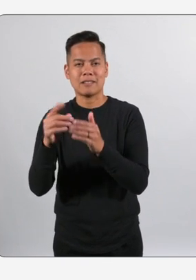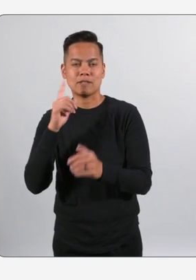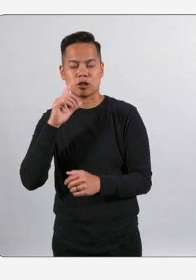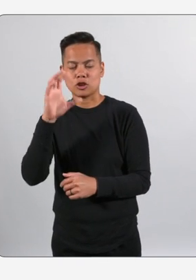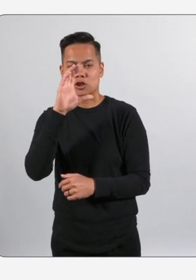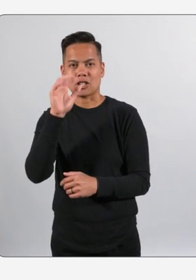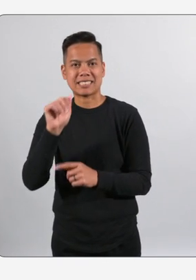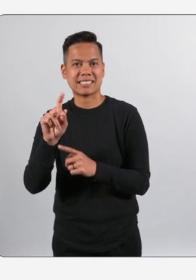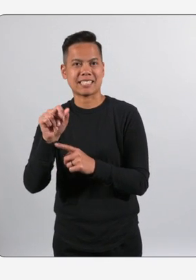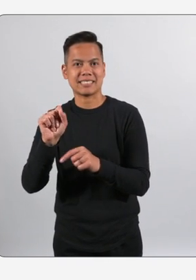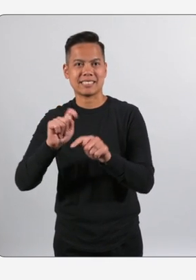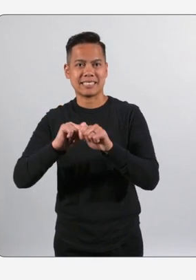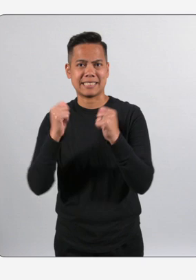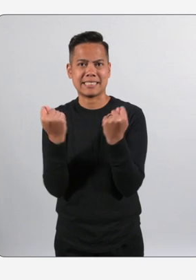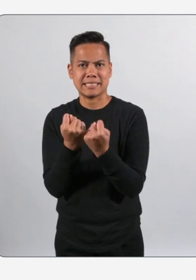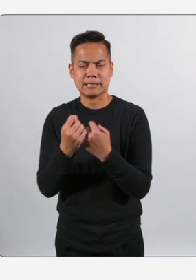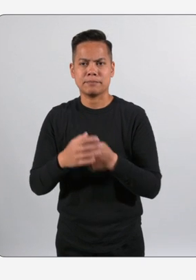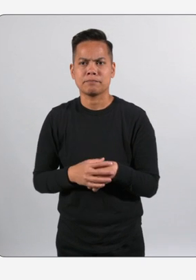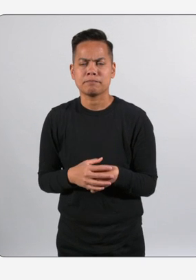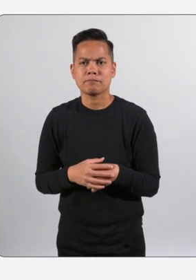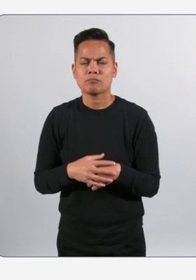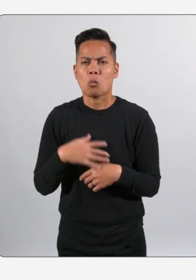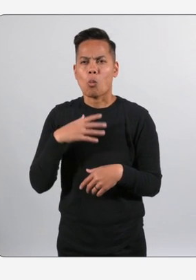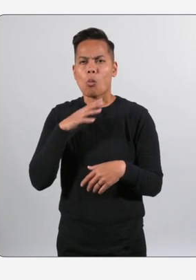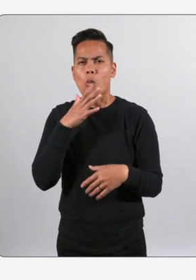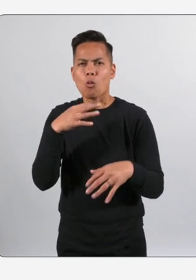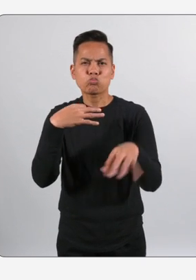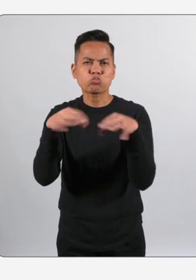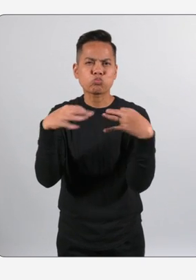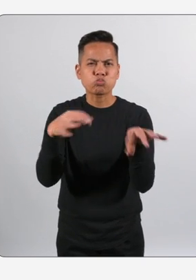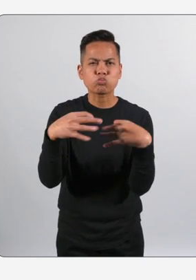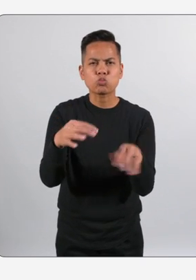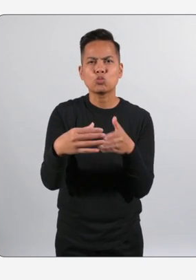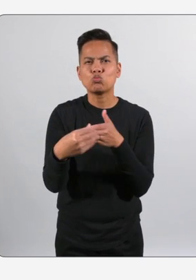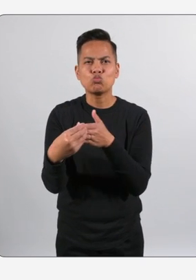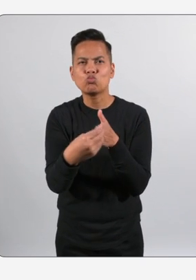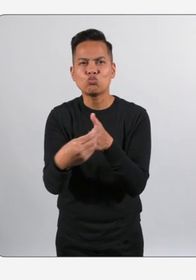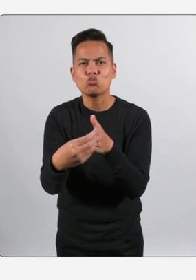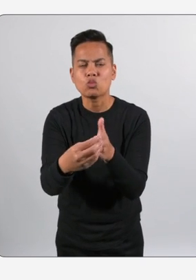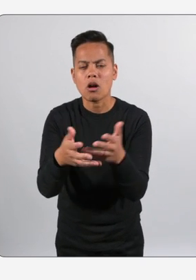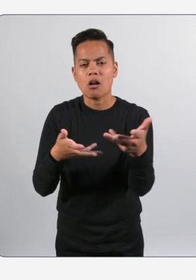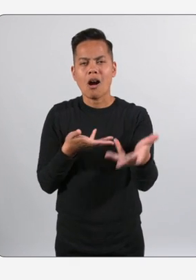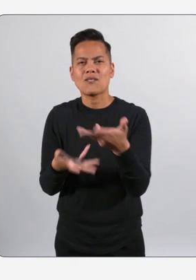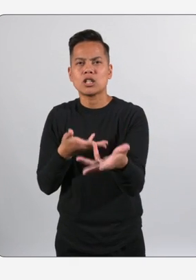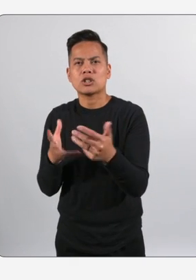I'd love to give you a tour of the new conversational experience in Google Ads that you can use when creating new